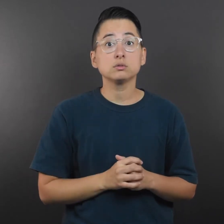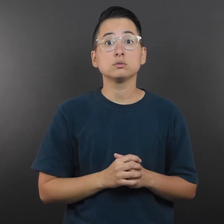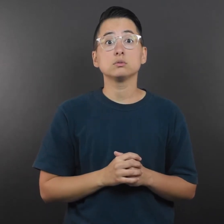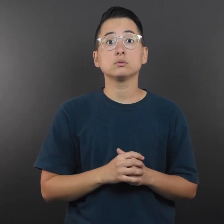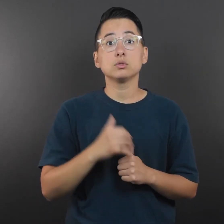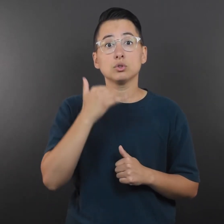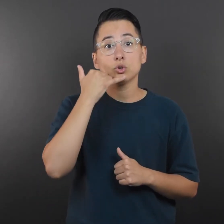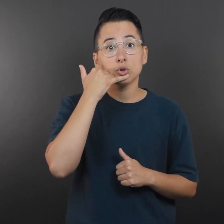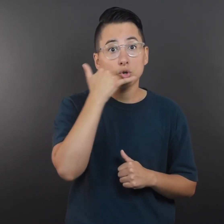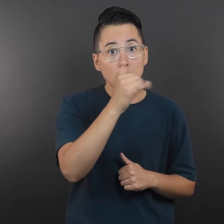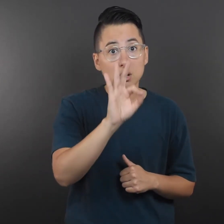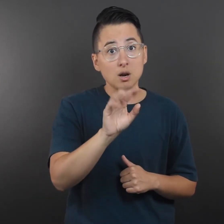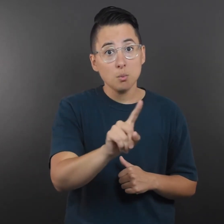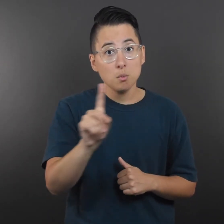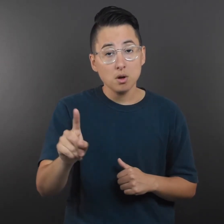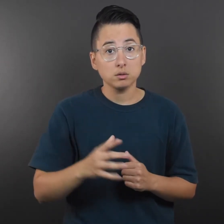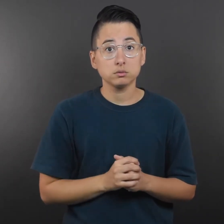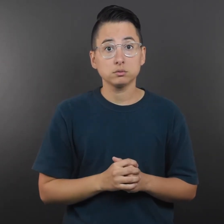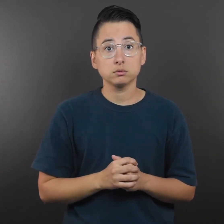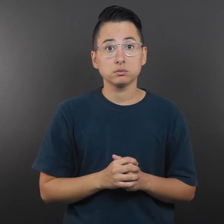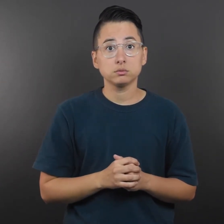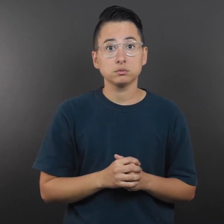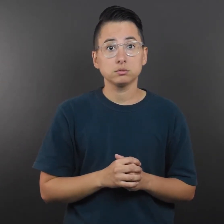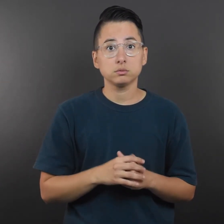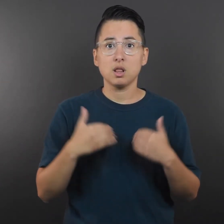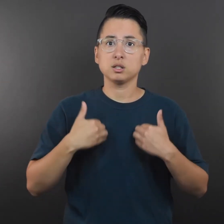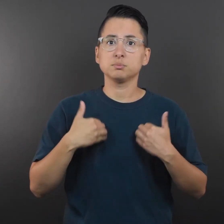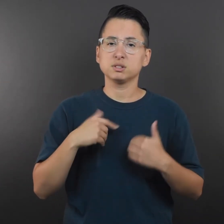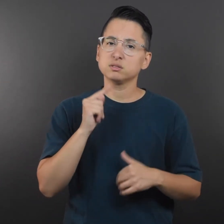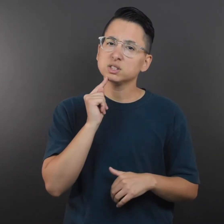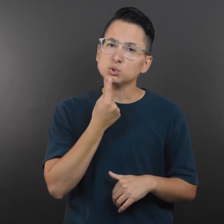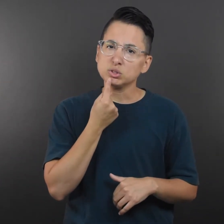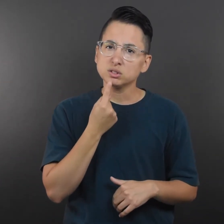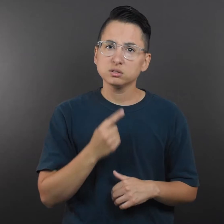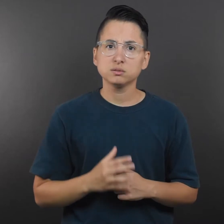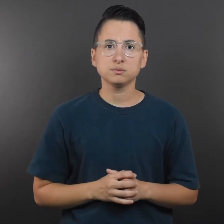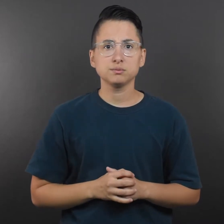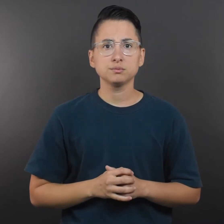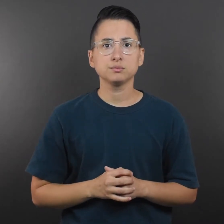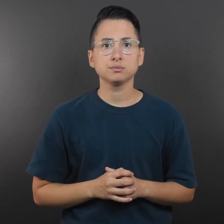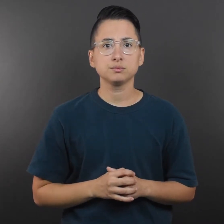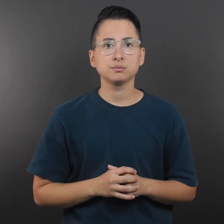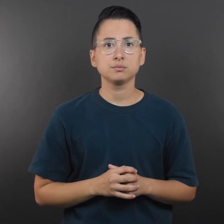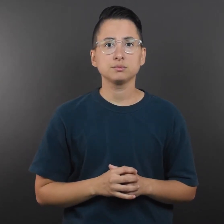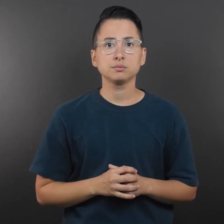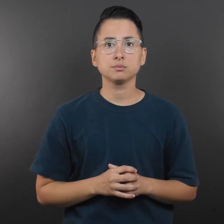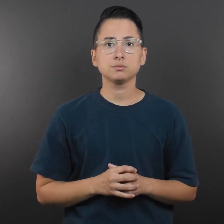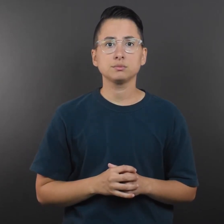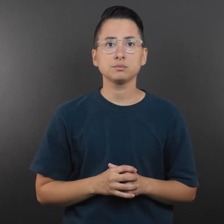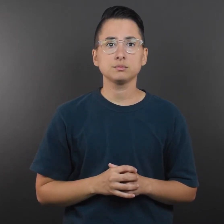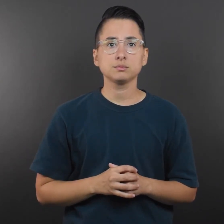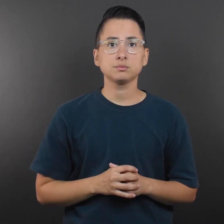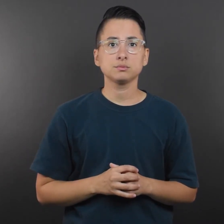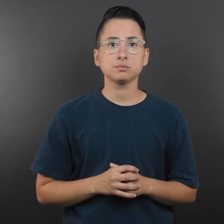room or call 9-1-1. TAKE ASTHMA SERIOUSLY. Common Asthma Triggers